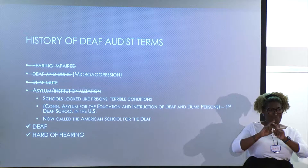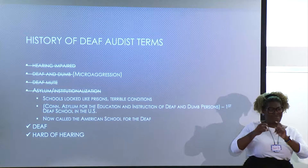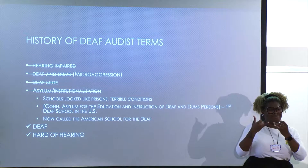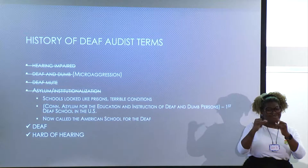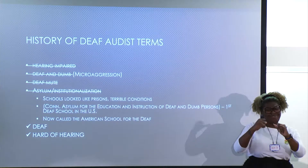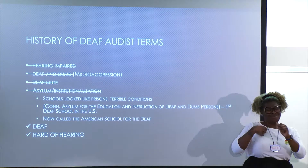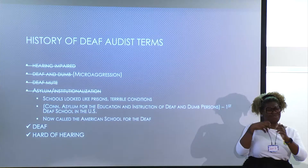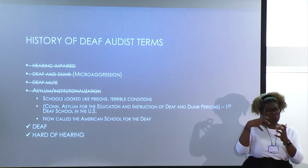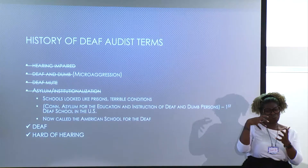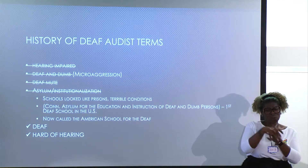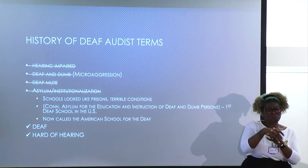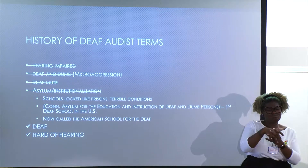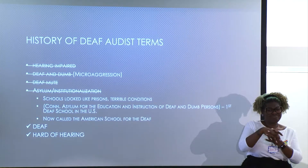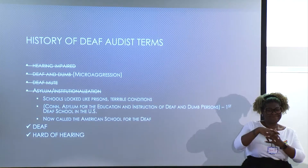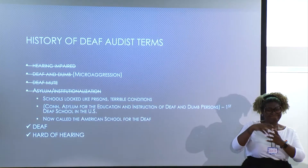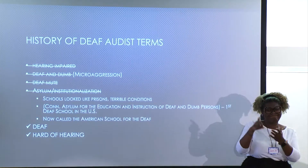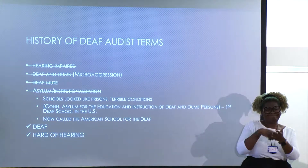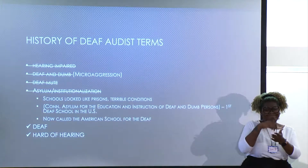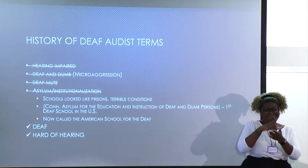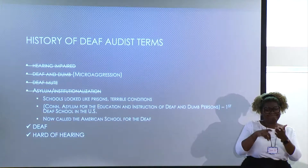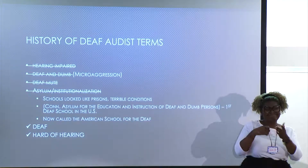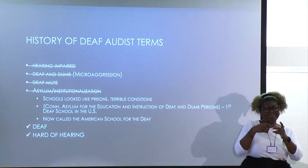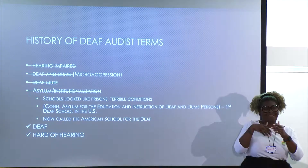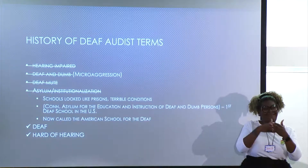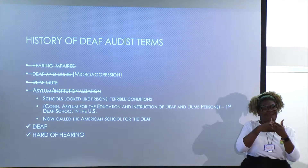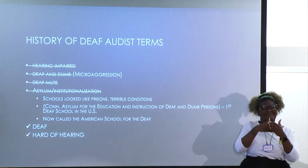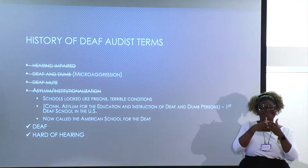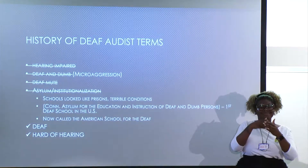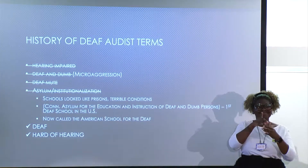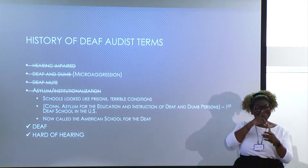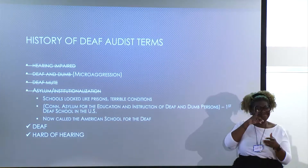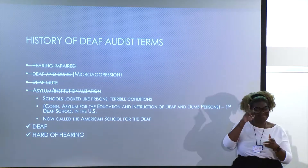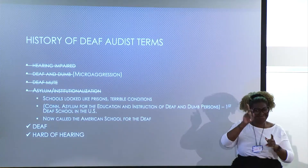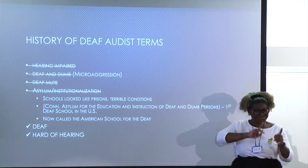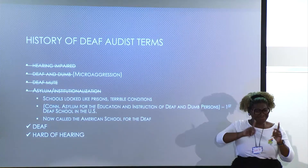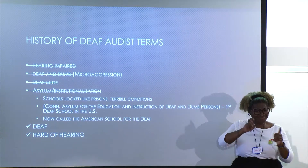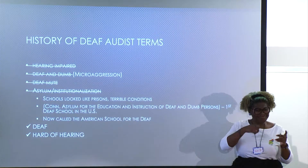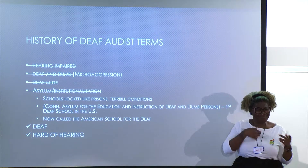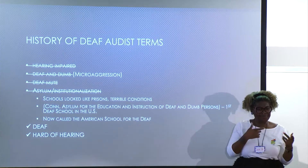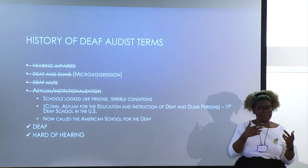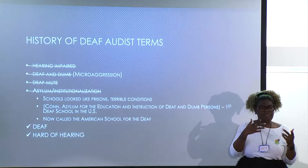just an old term that typically isn't used anymore.